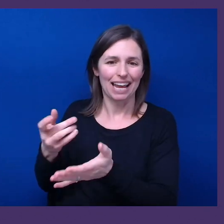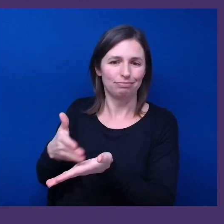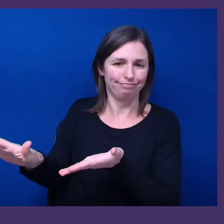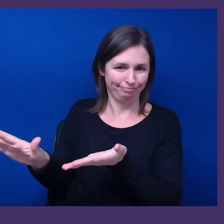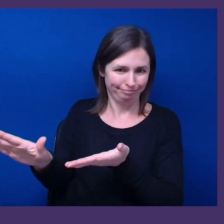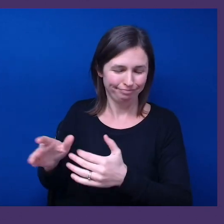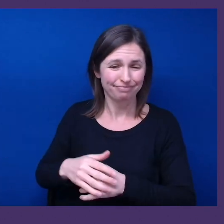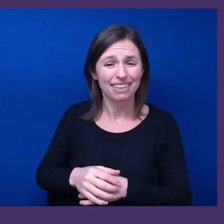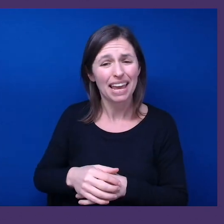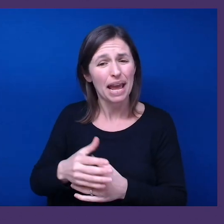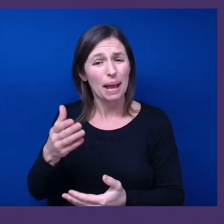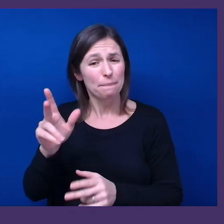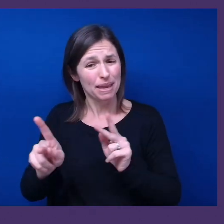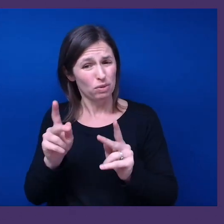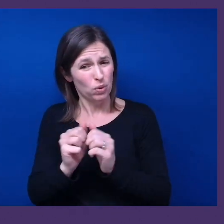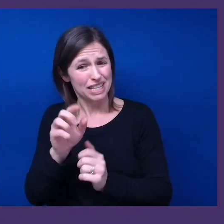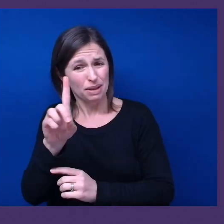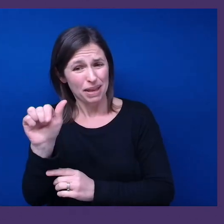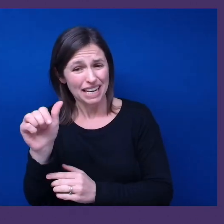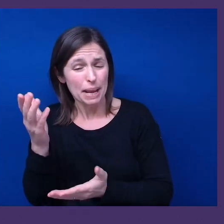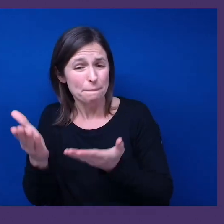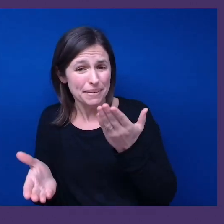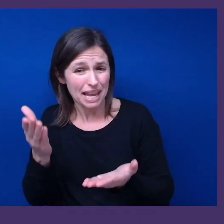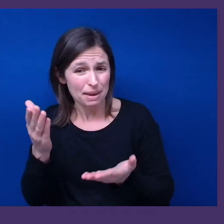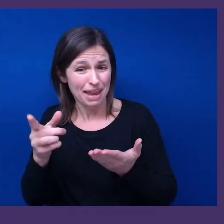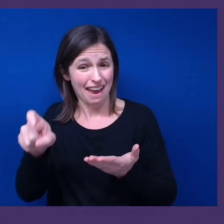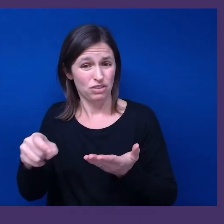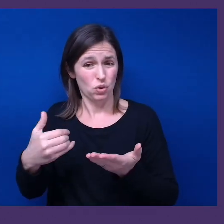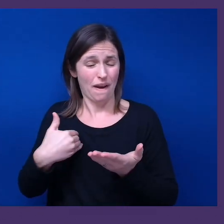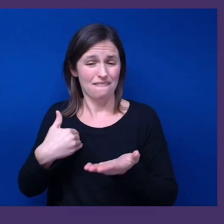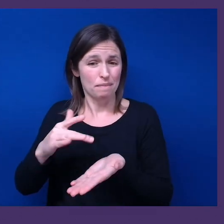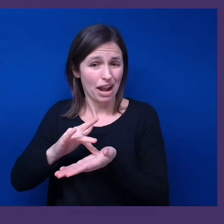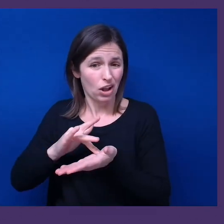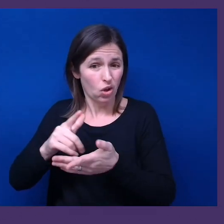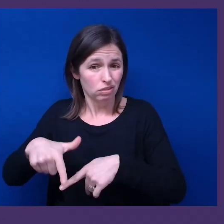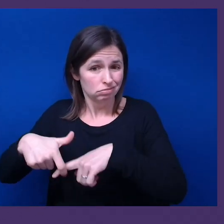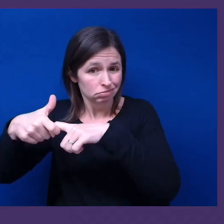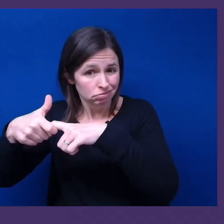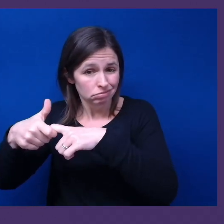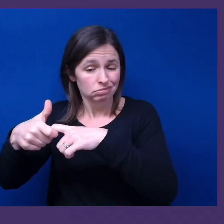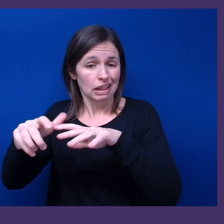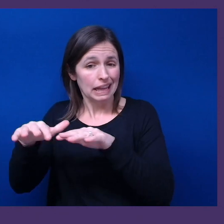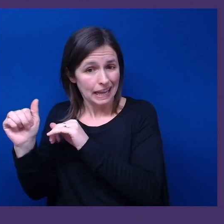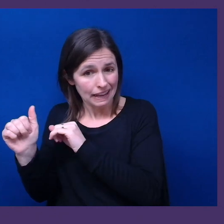or faced systemic employment barriers. Instead of assessing skills and potential,